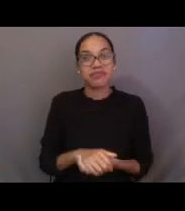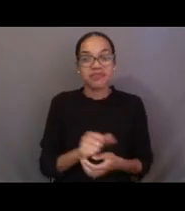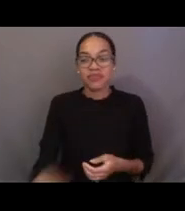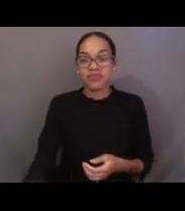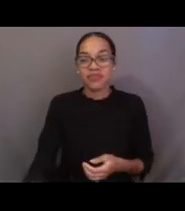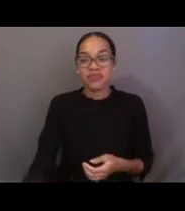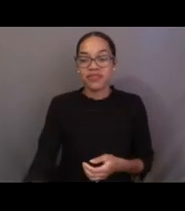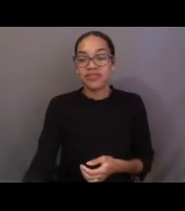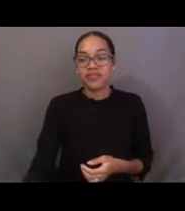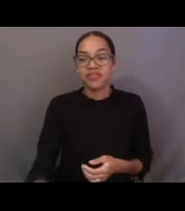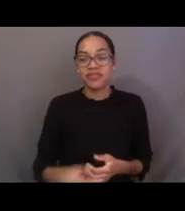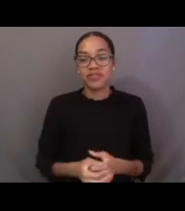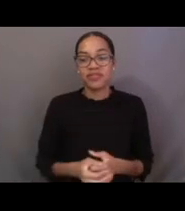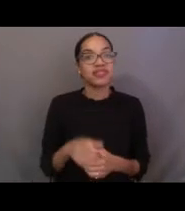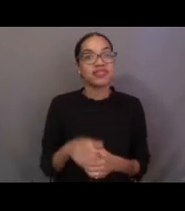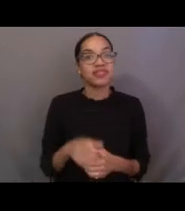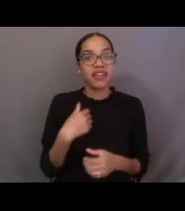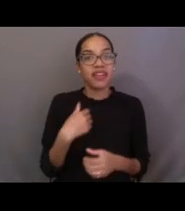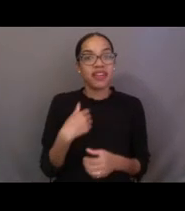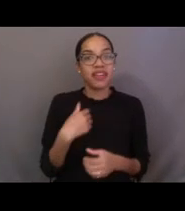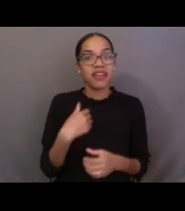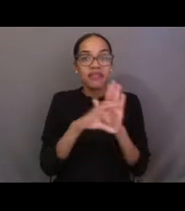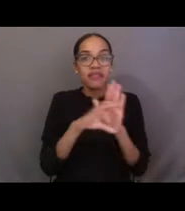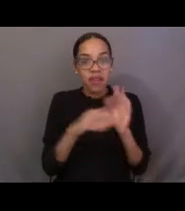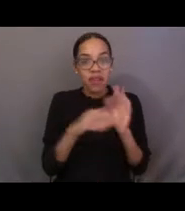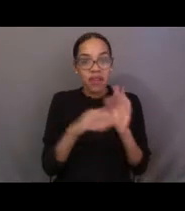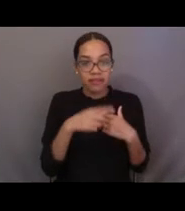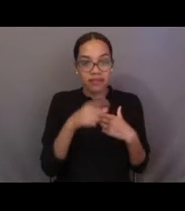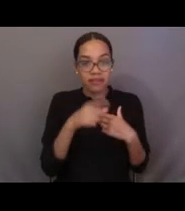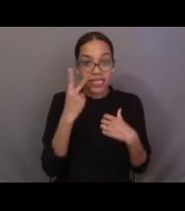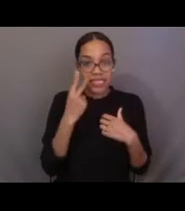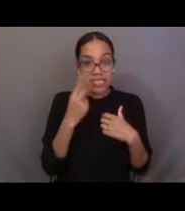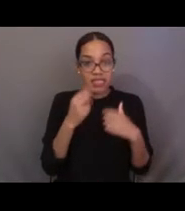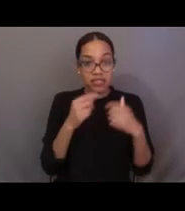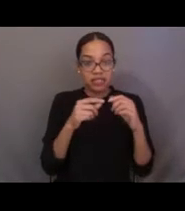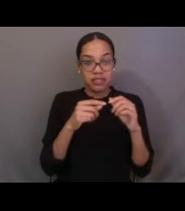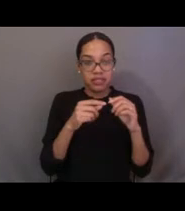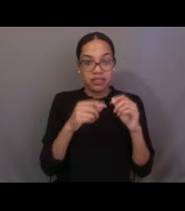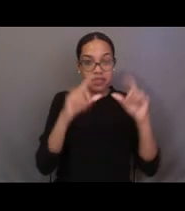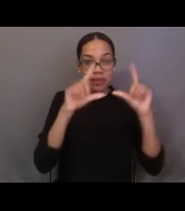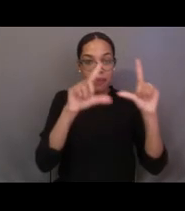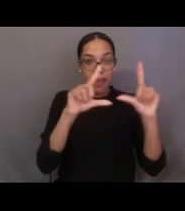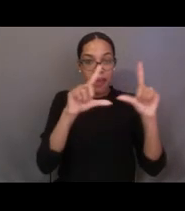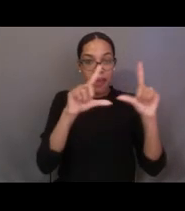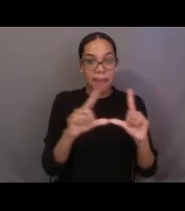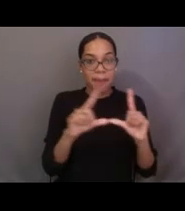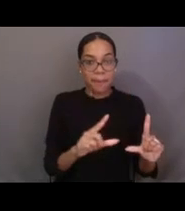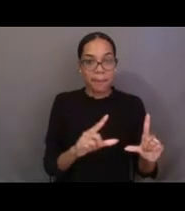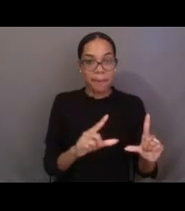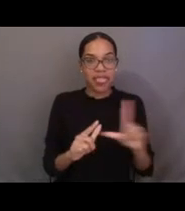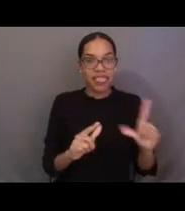But we have these three photos show oysters. These oysters, you can see their shells have closed.